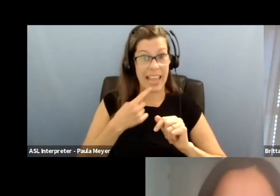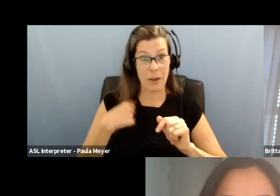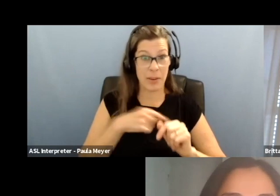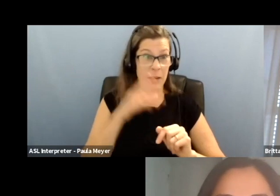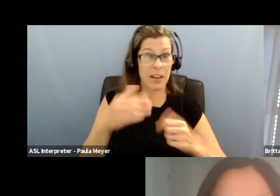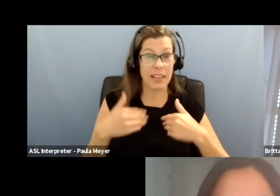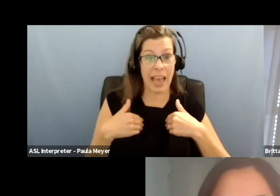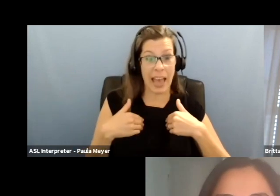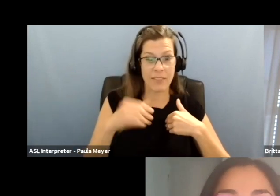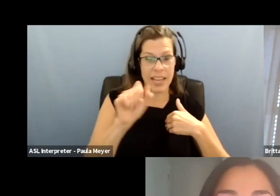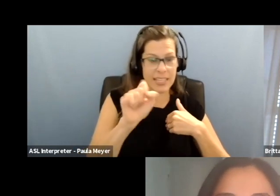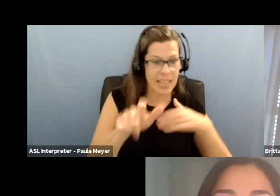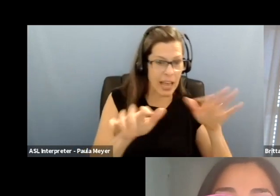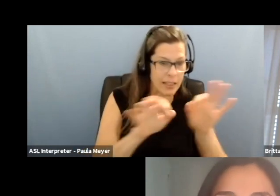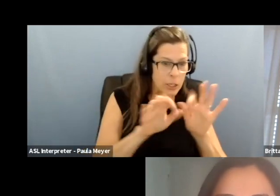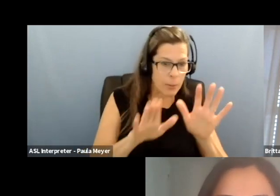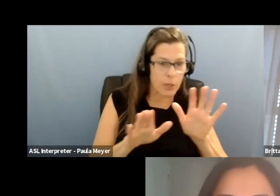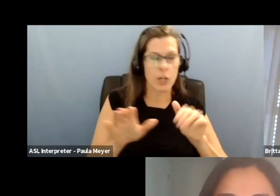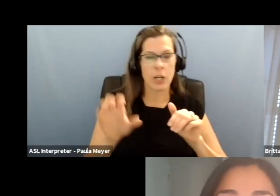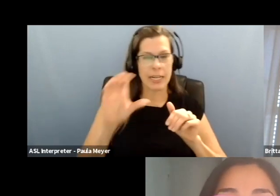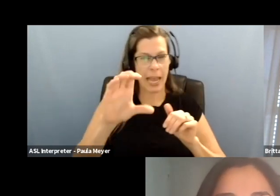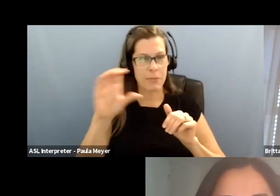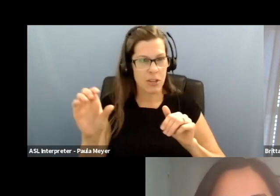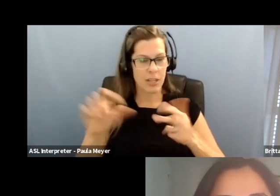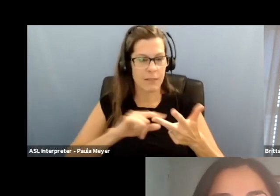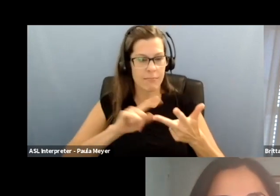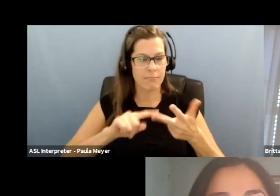we will have audio description, whatever it might be, from the get go.